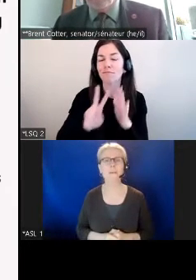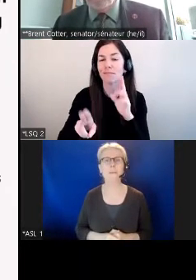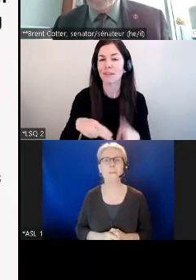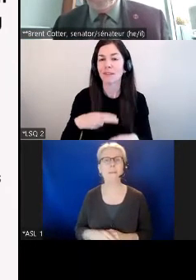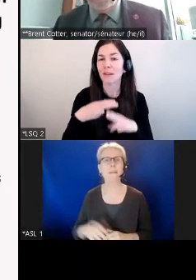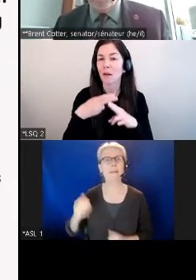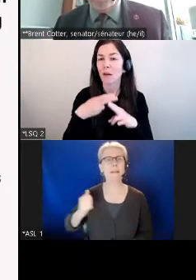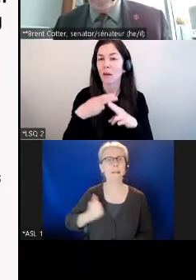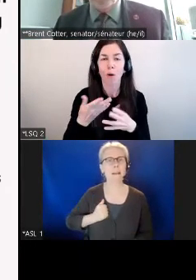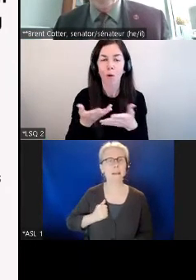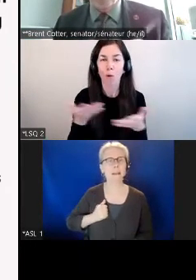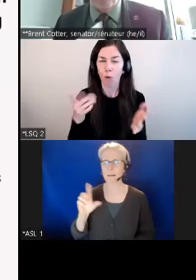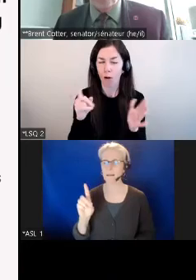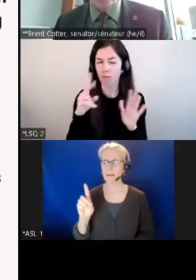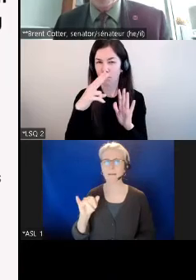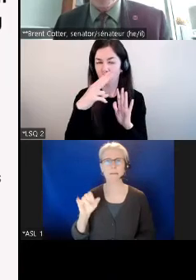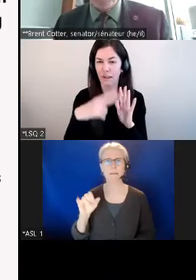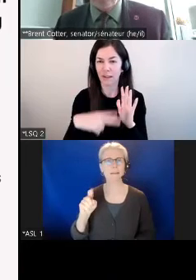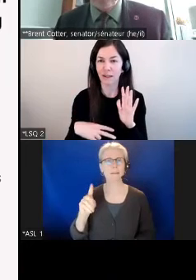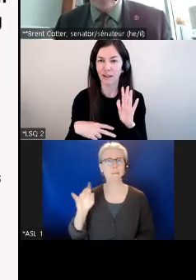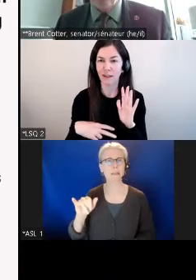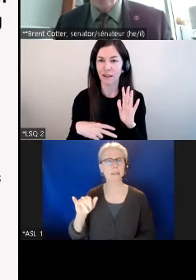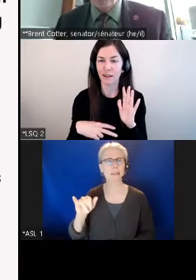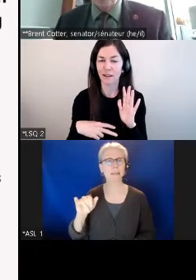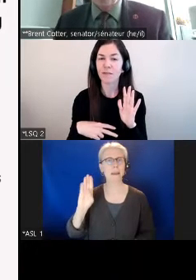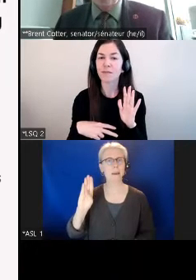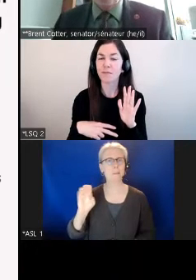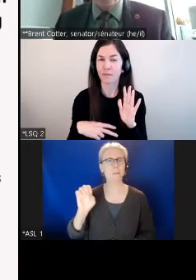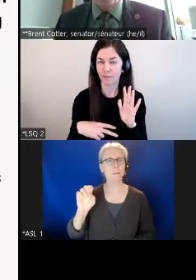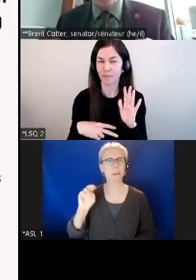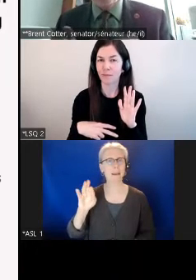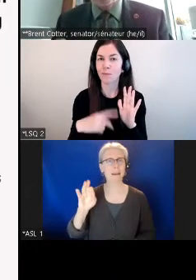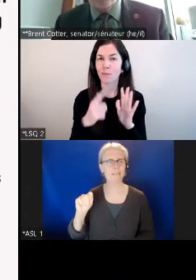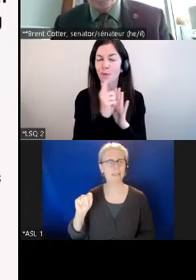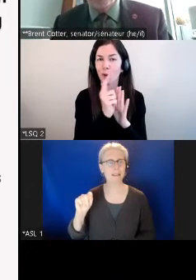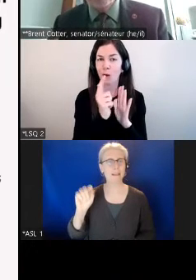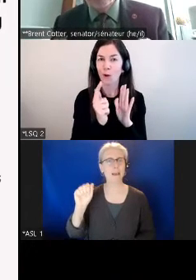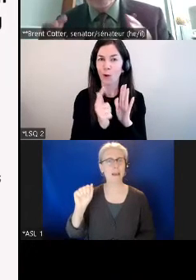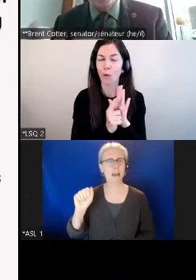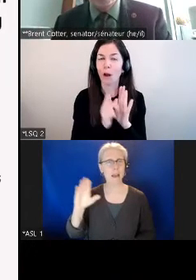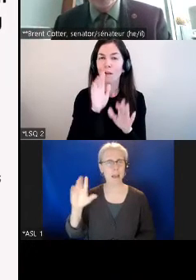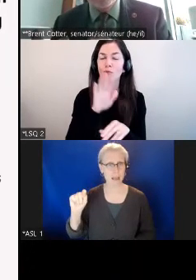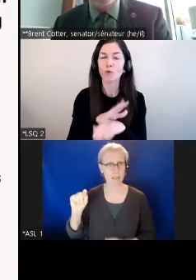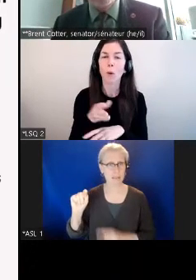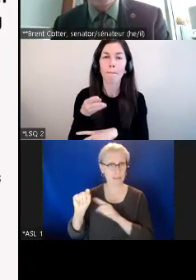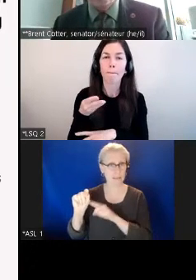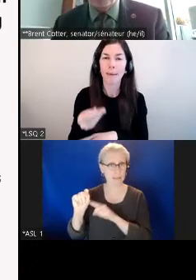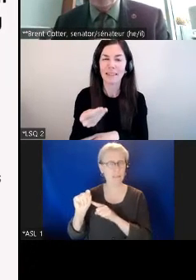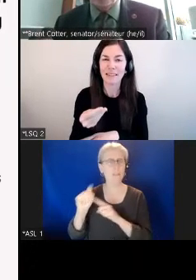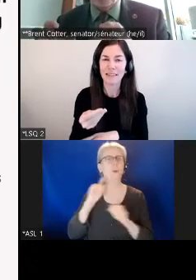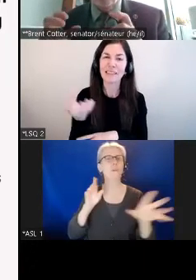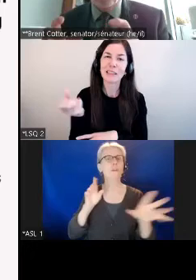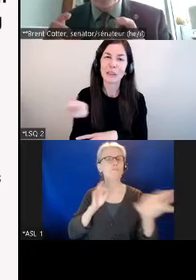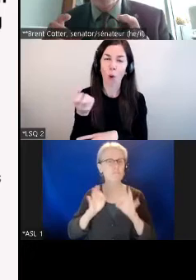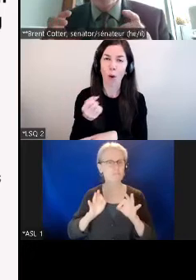THE CANADA DISABILITY BENEFIT ACT. THIS HELPS TO EXPLAIN WHERE WE WILL END UP, WHICH IS THAT WHEN